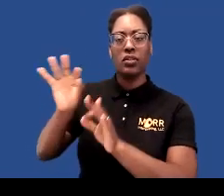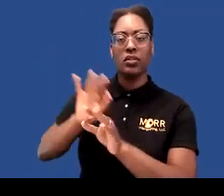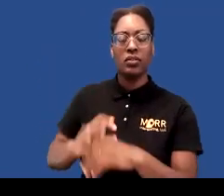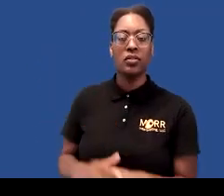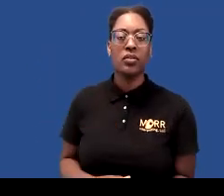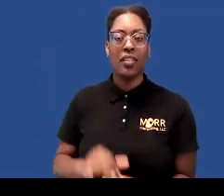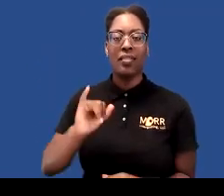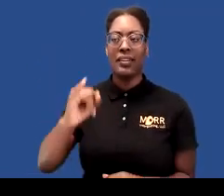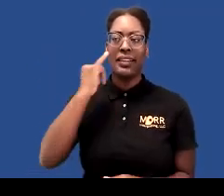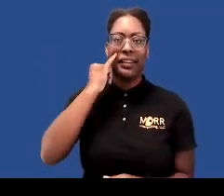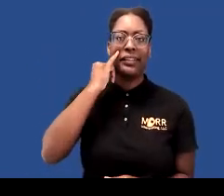for this kind of careful attendance.